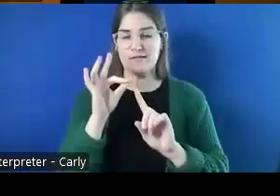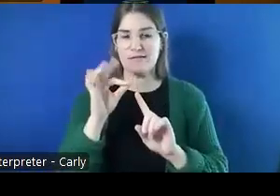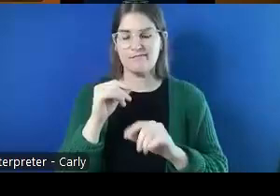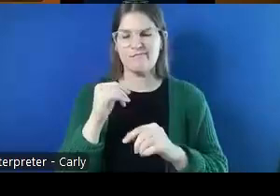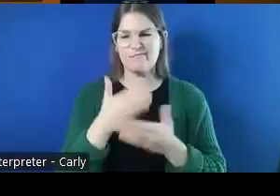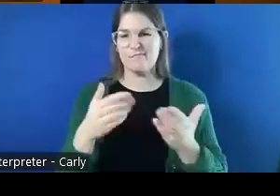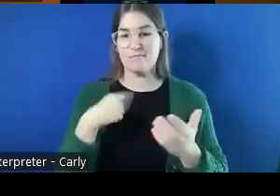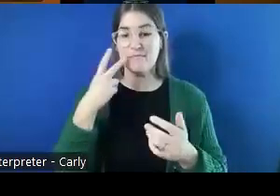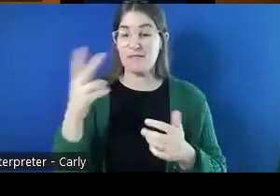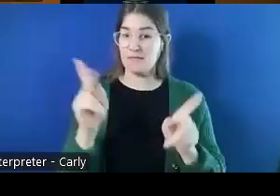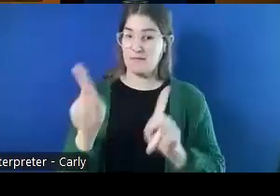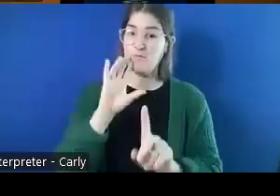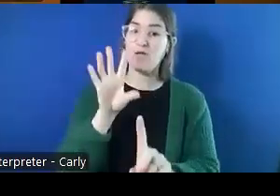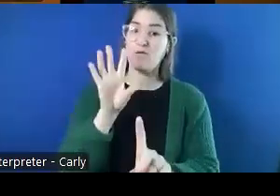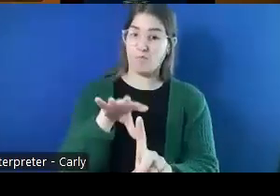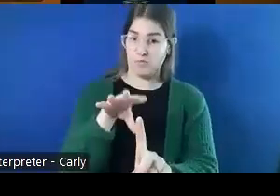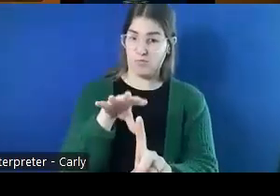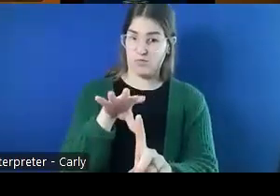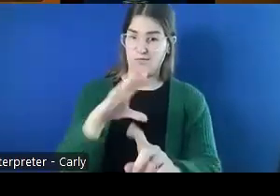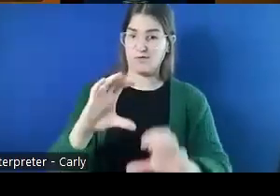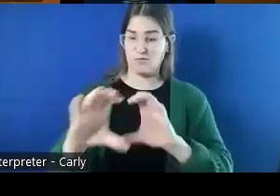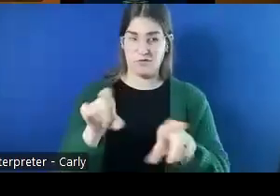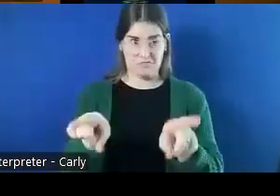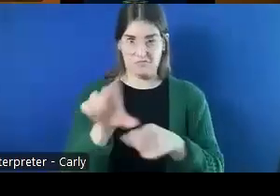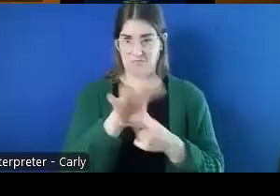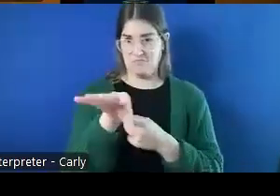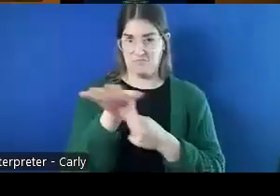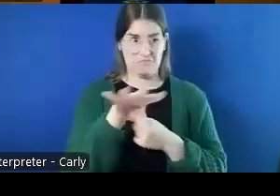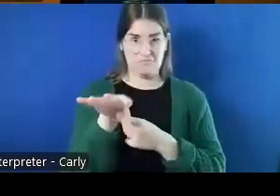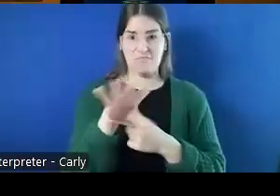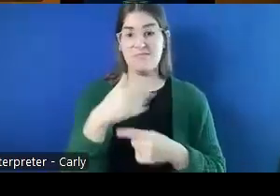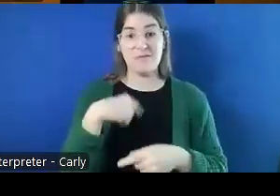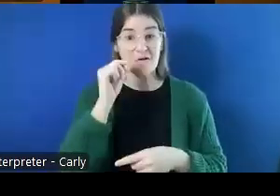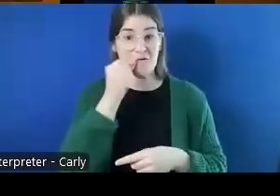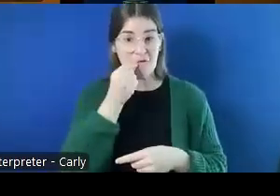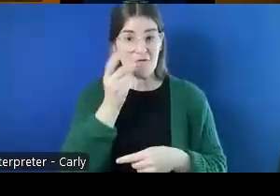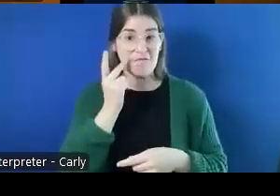video record the diads communicating and that can kind of be a cool practice to show back to